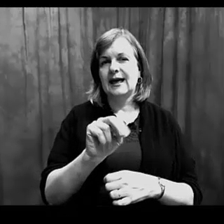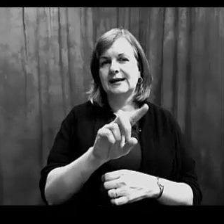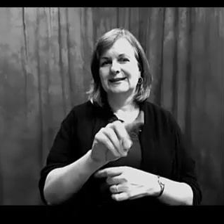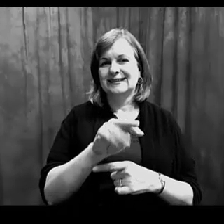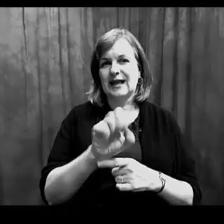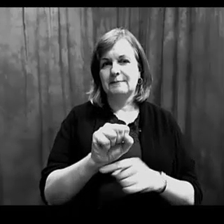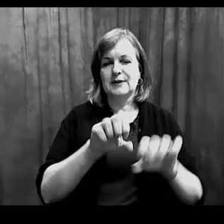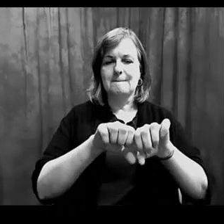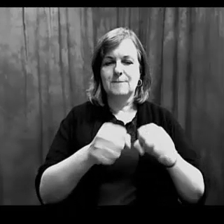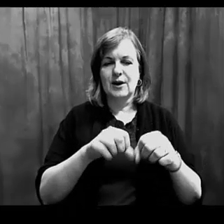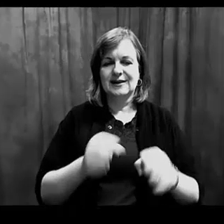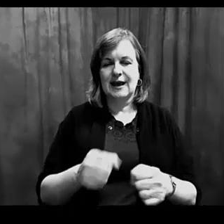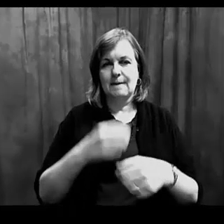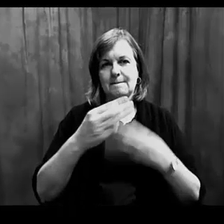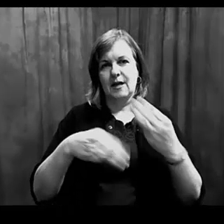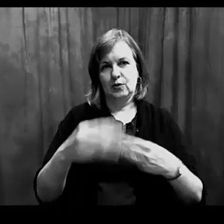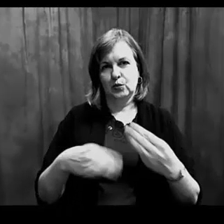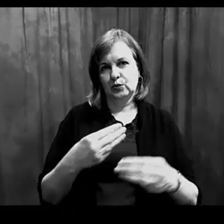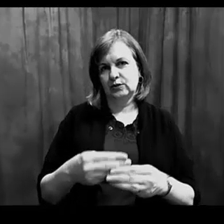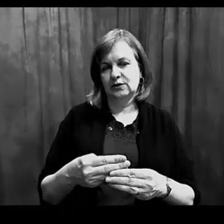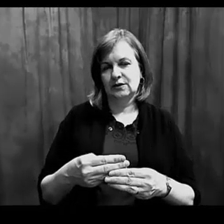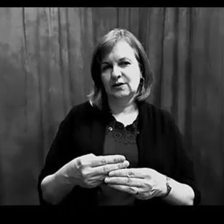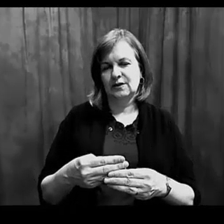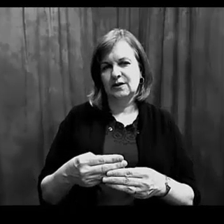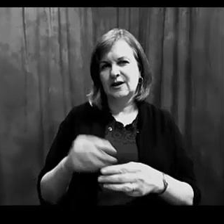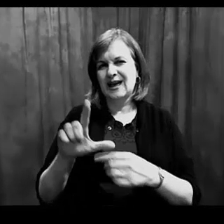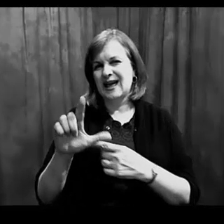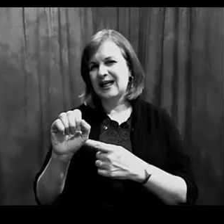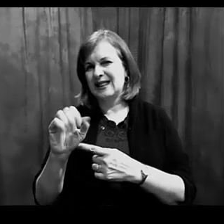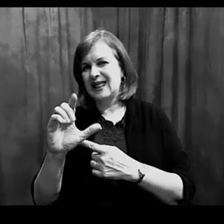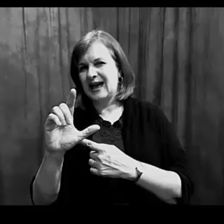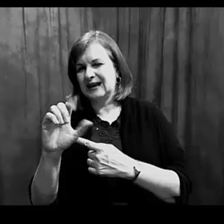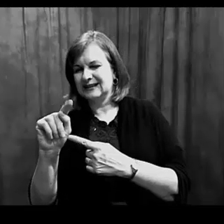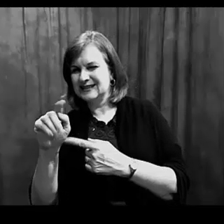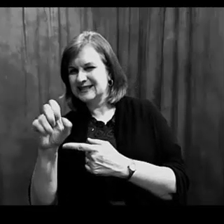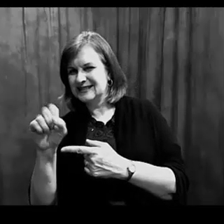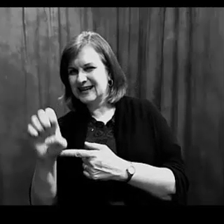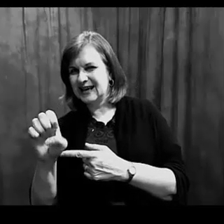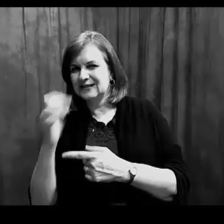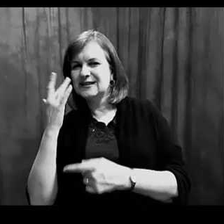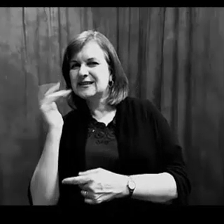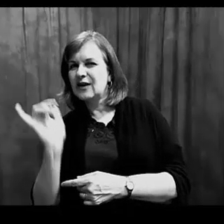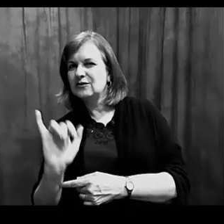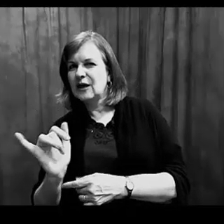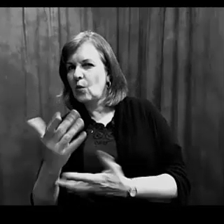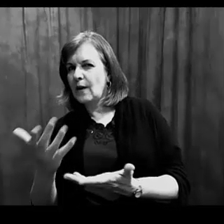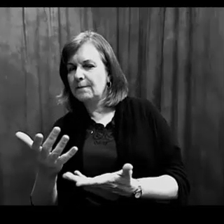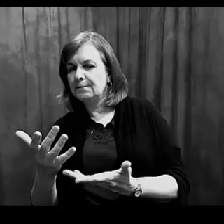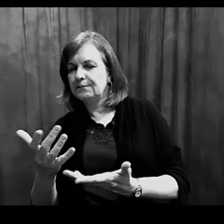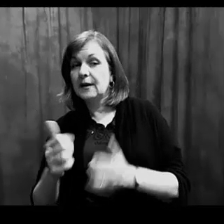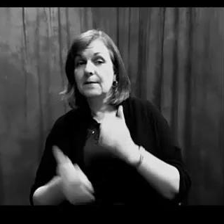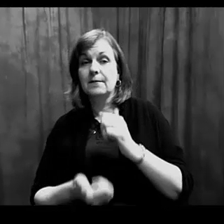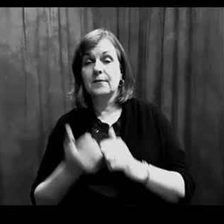enzymes breakdown compounds they break down molecules what does lactase sound like?